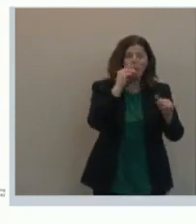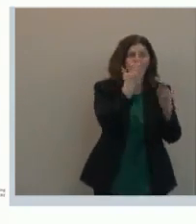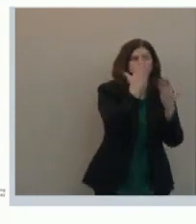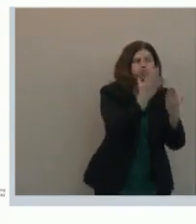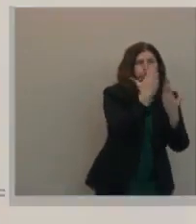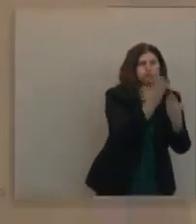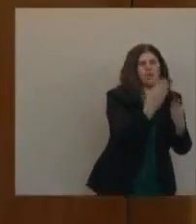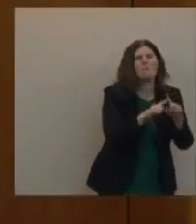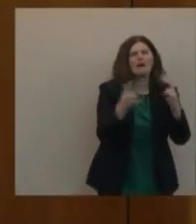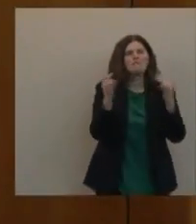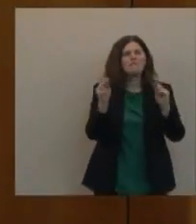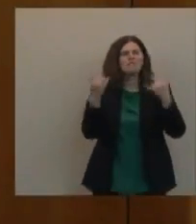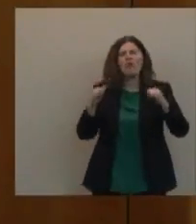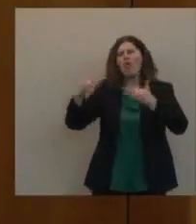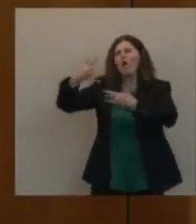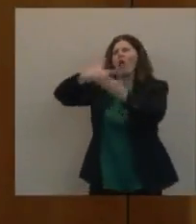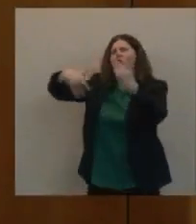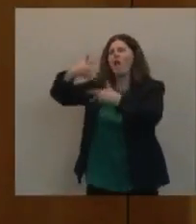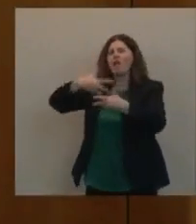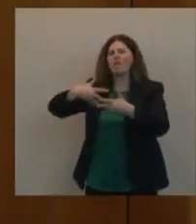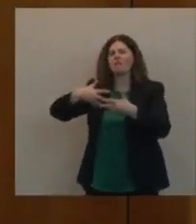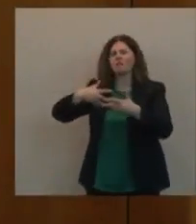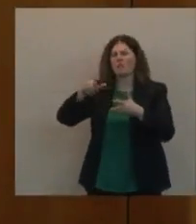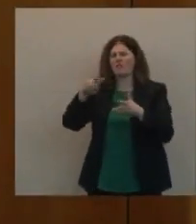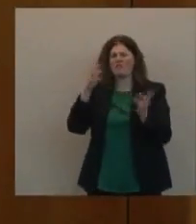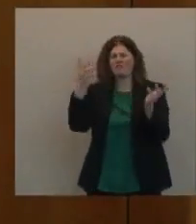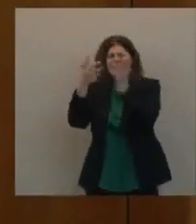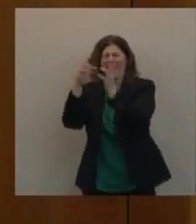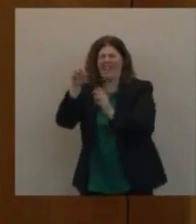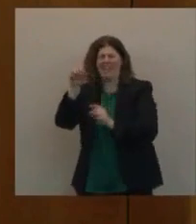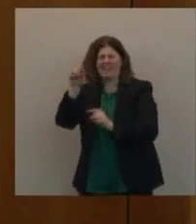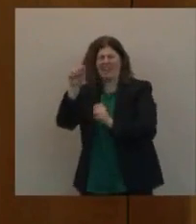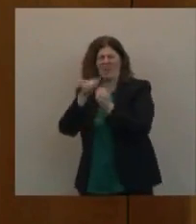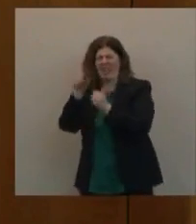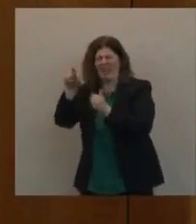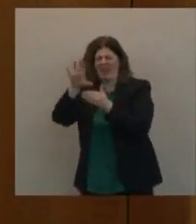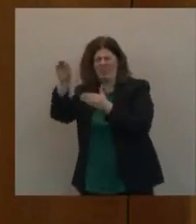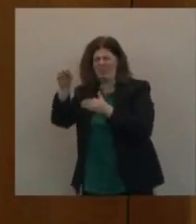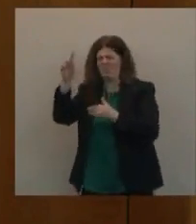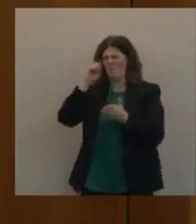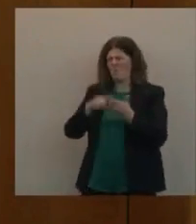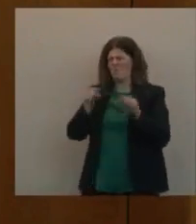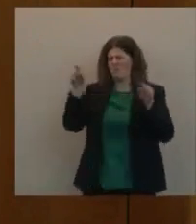THAT PEOPLE ARE STILL OUT AND ABOUT. THANK YOU TO EVERYONE WHO ISN’T. BUT PEOPLE ARE STILL OUT AND ABOUT.